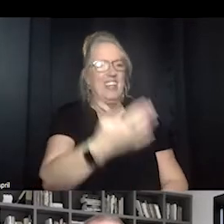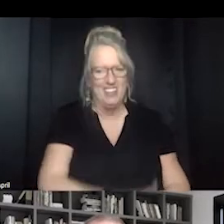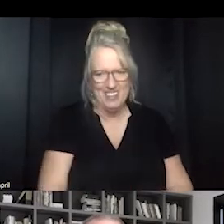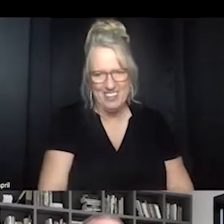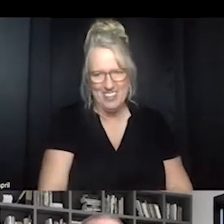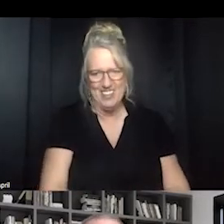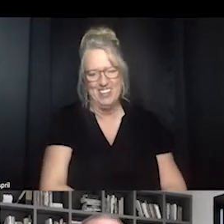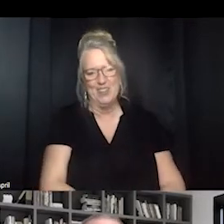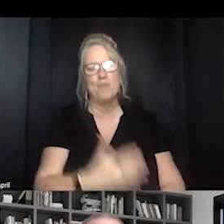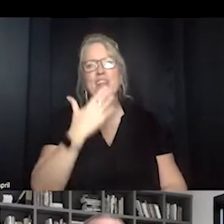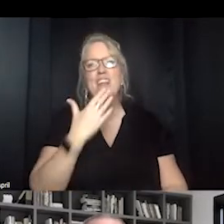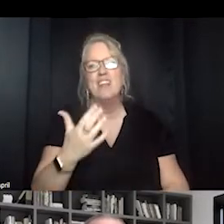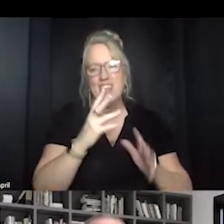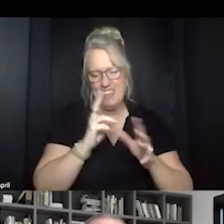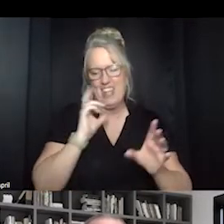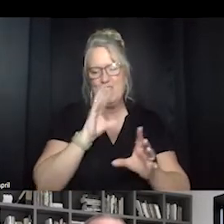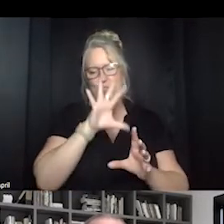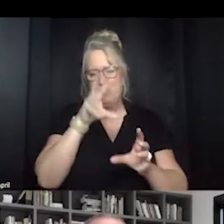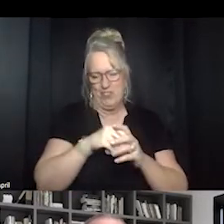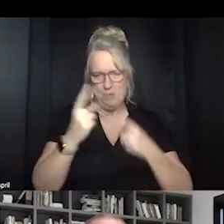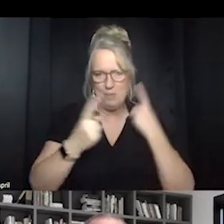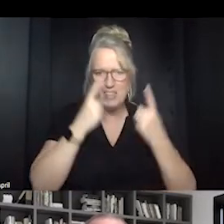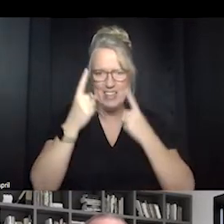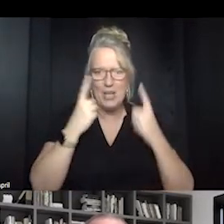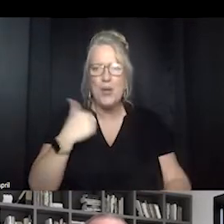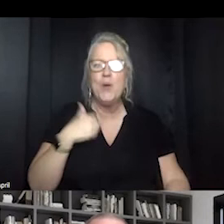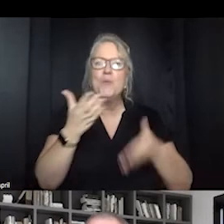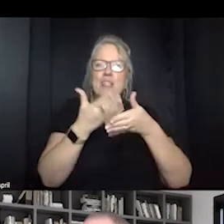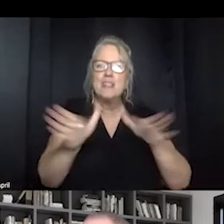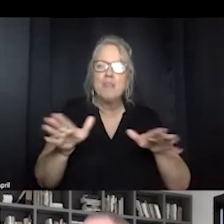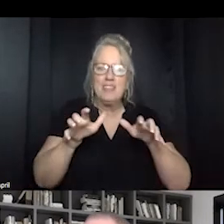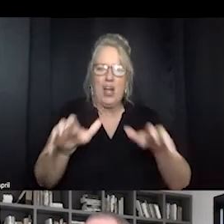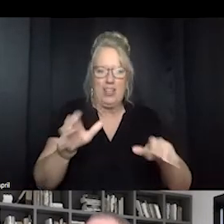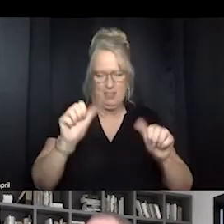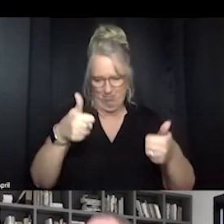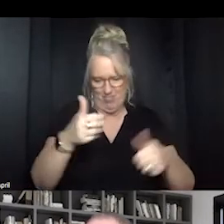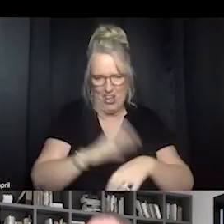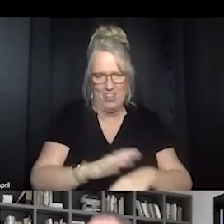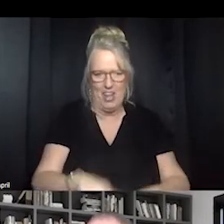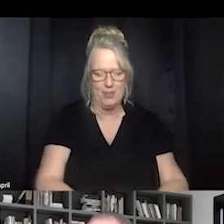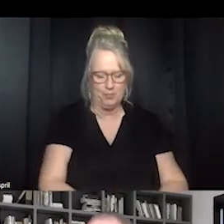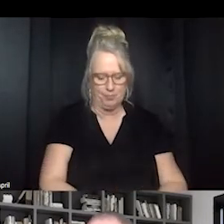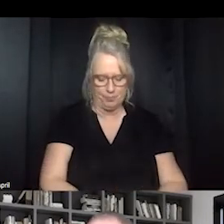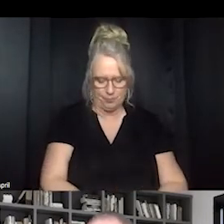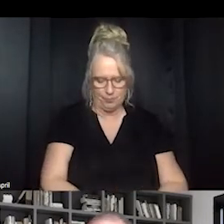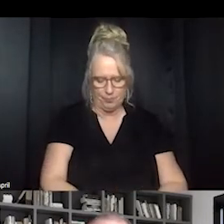HAND TPHAFPLT JUMPING IT IN. THINKING IT THROUGH. WE SPLIT THE AUDIENCE GOOD ON THAT ONE. JEFF, LAID